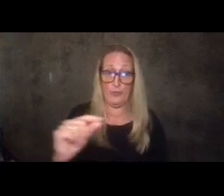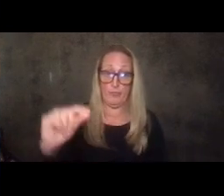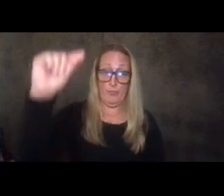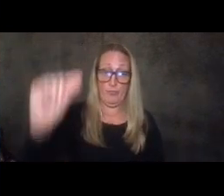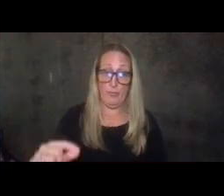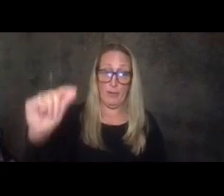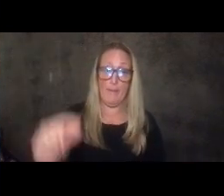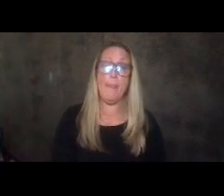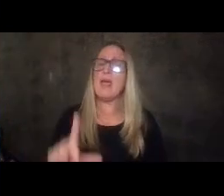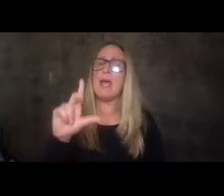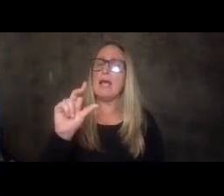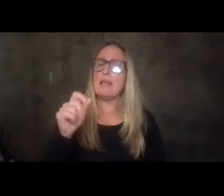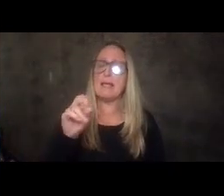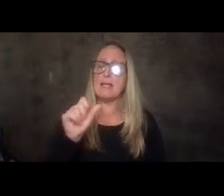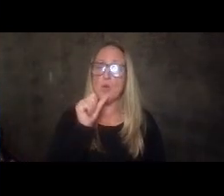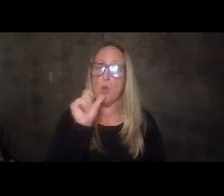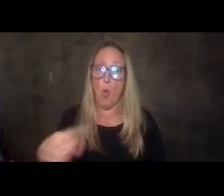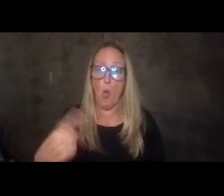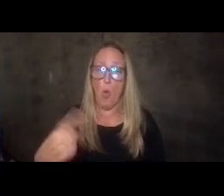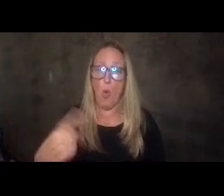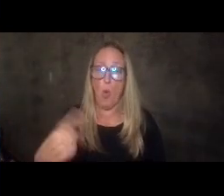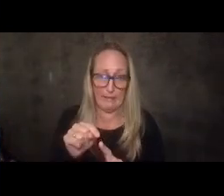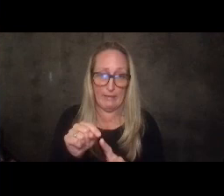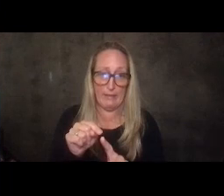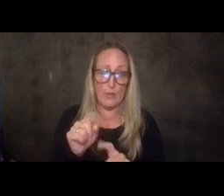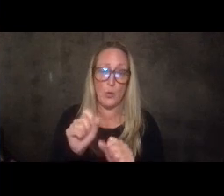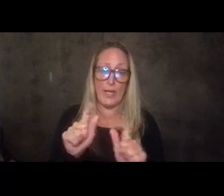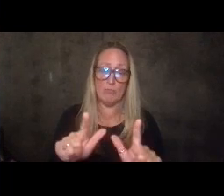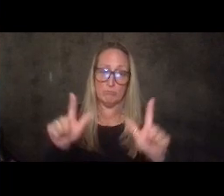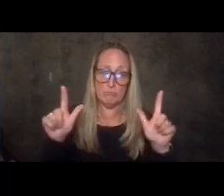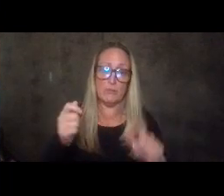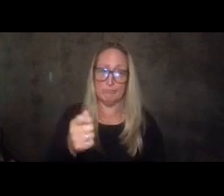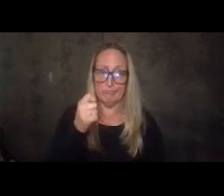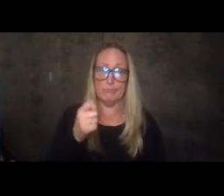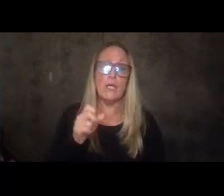Lens though, is not the only way you could use magnifier. You can also choose docked.